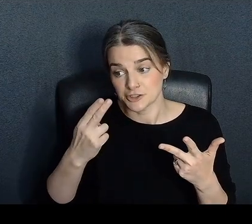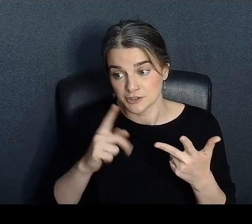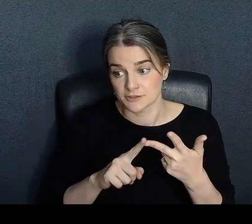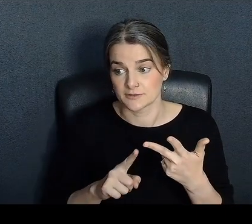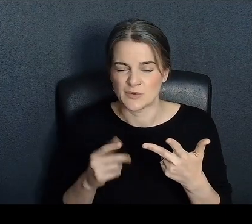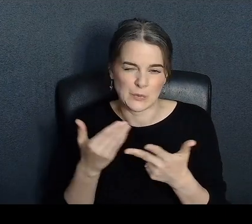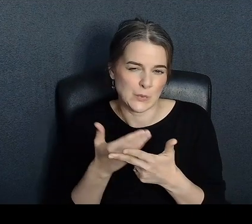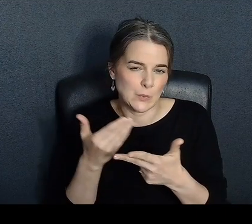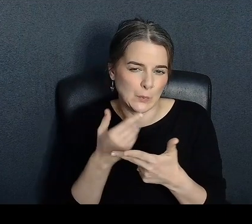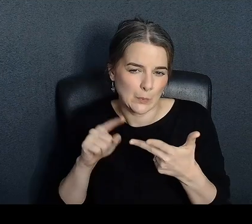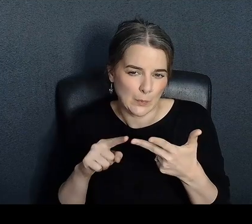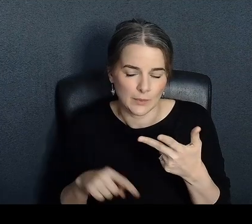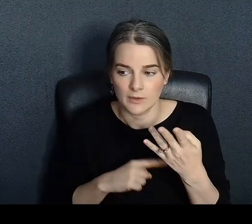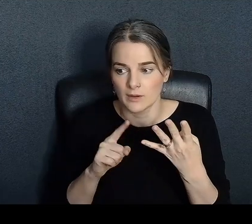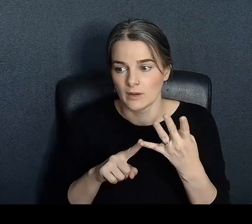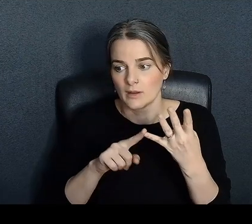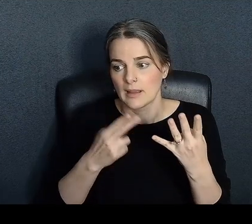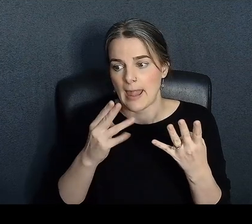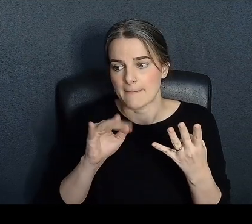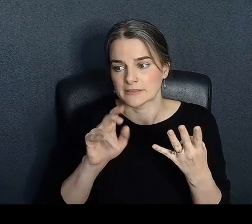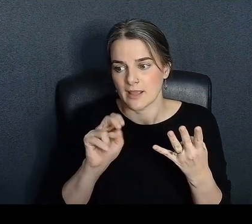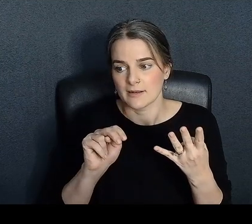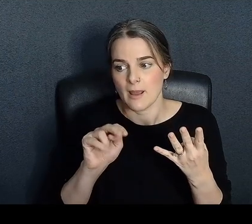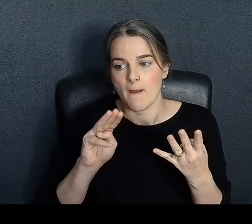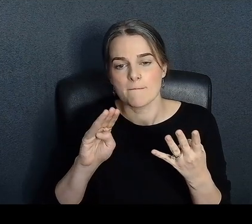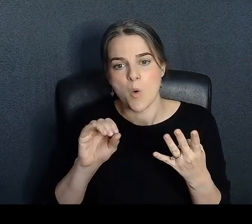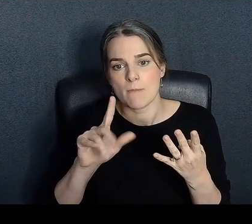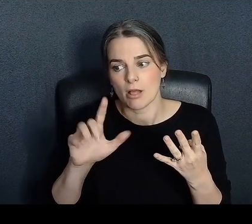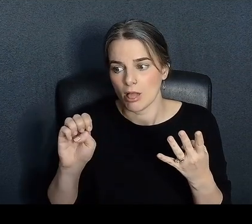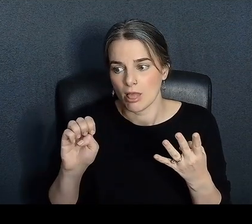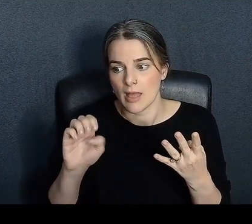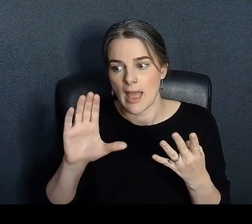So this is just a couple of them. This isn't all of them.